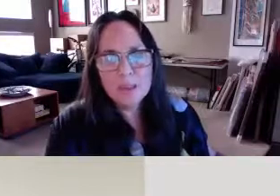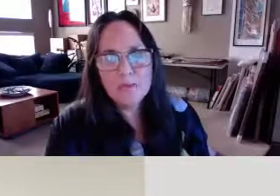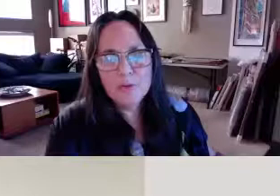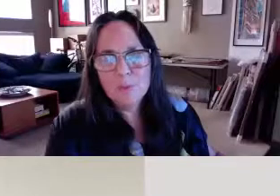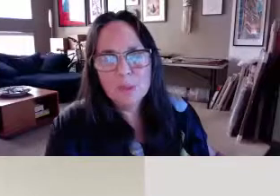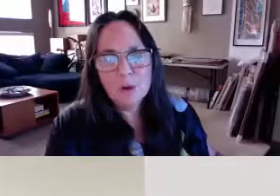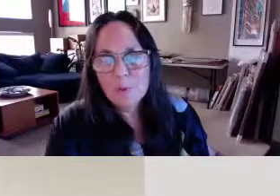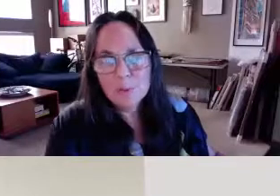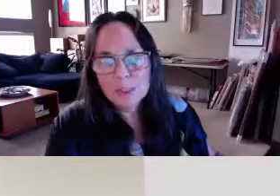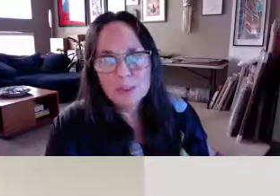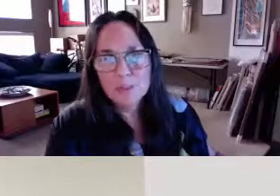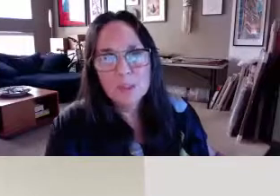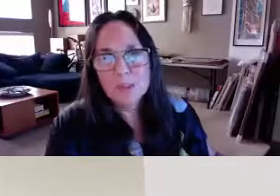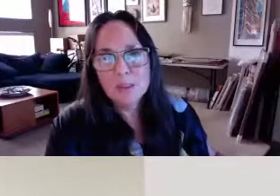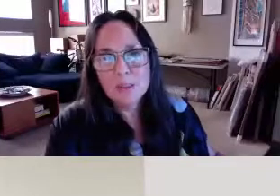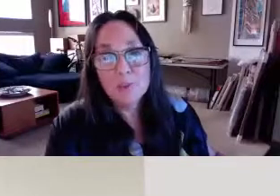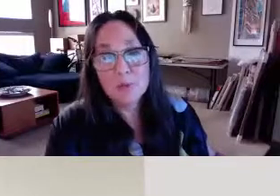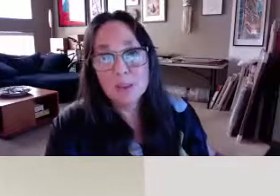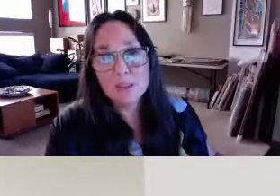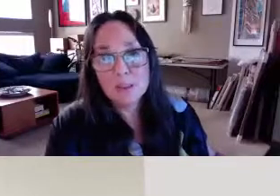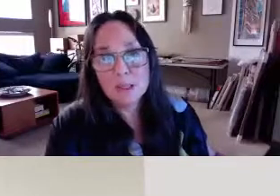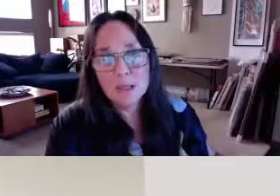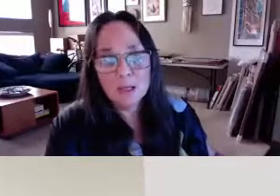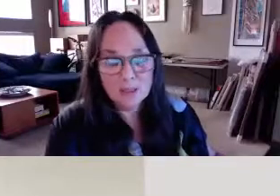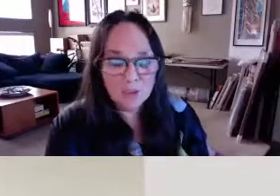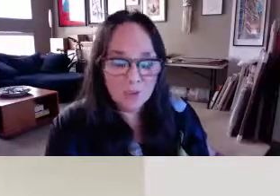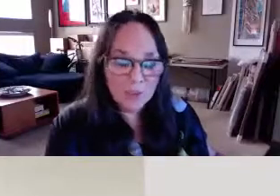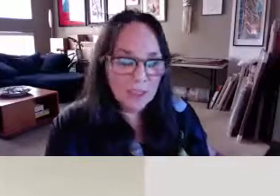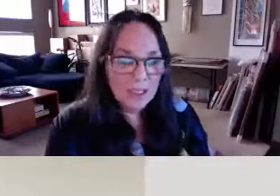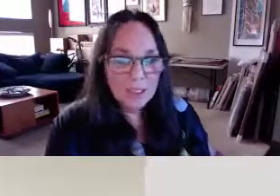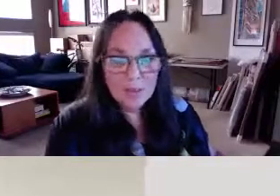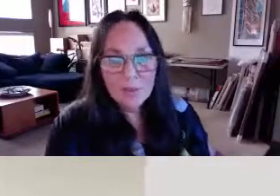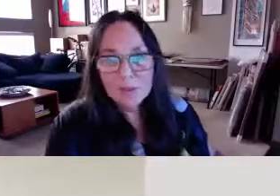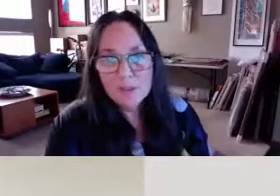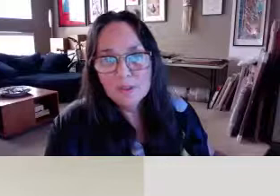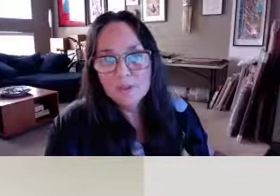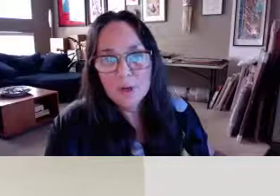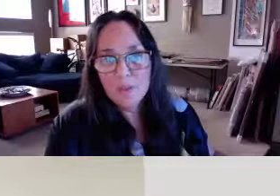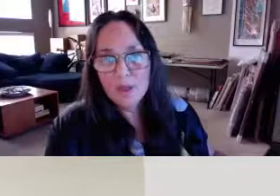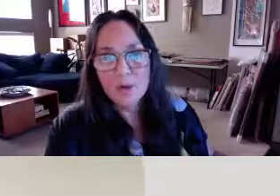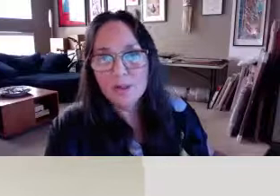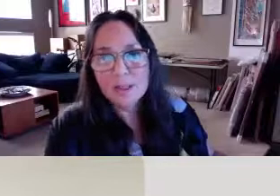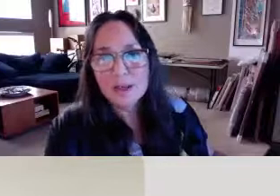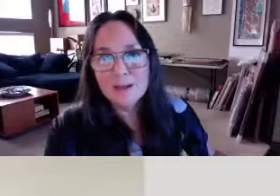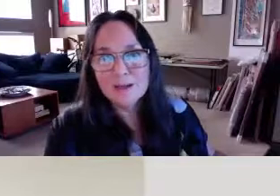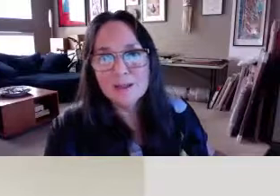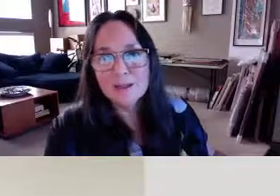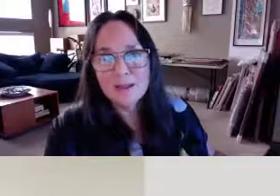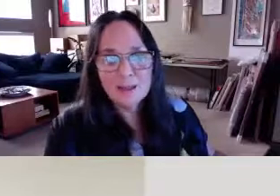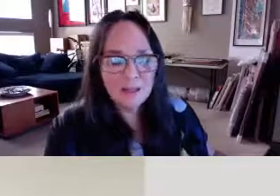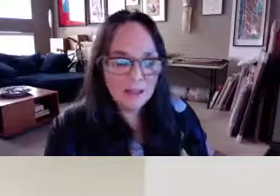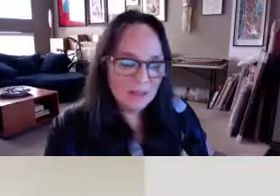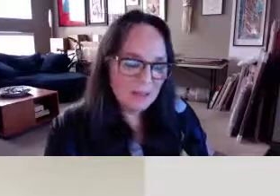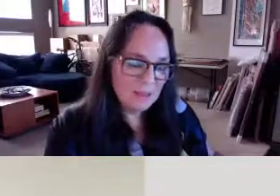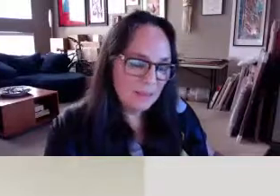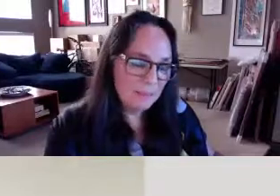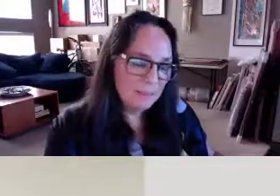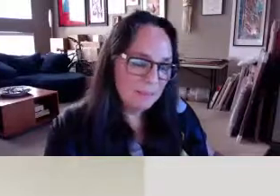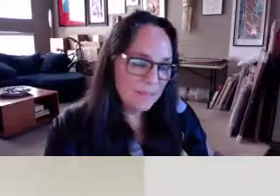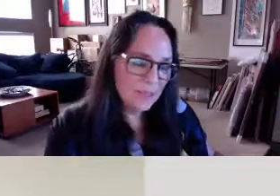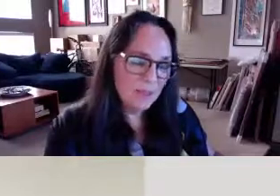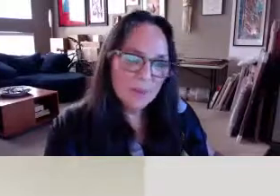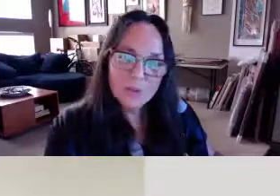if you can be harmed by somebody's experience like that so you know this is part of my context and so